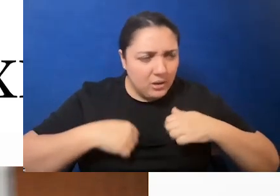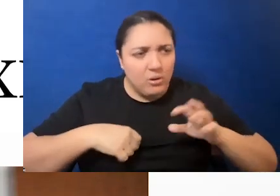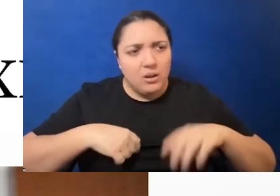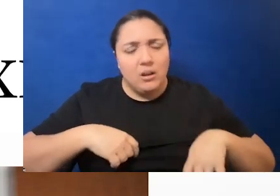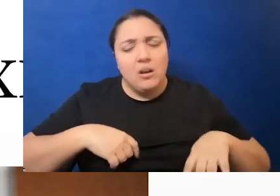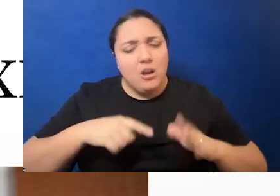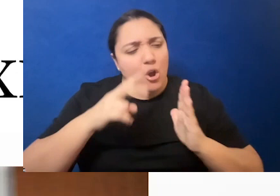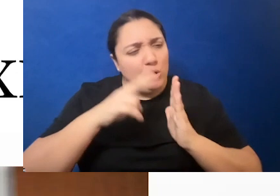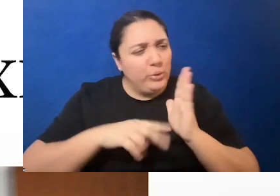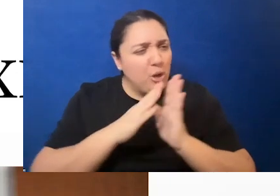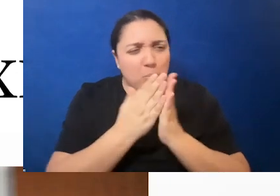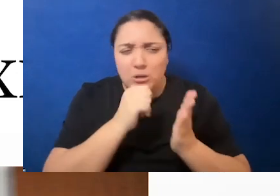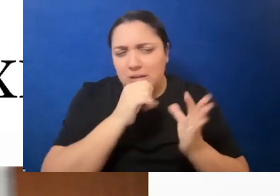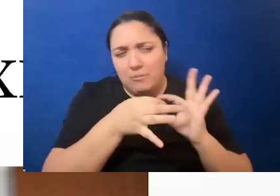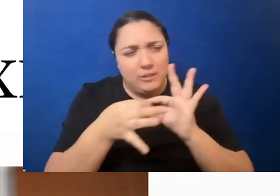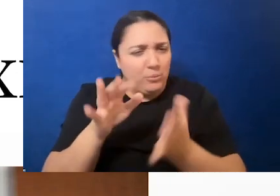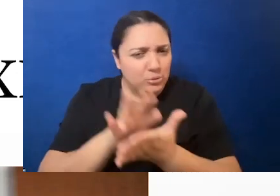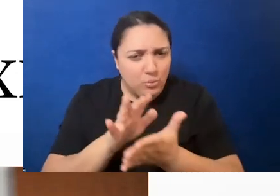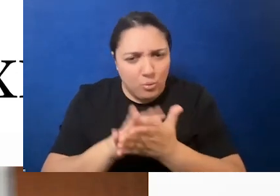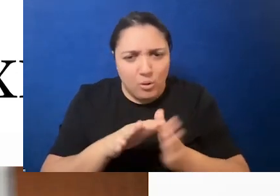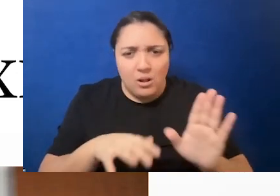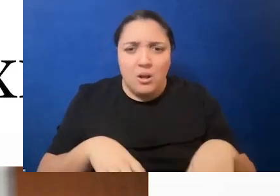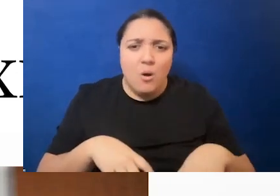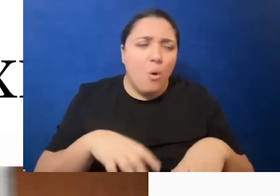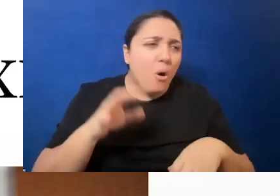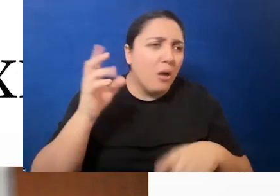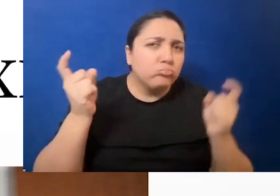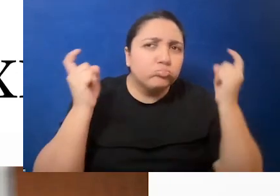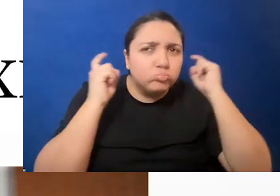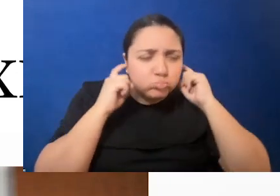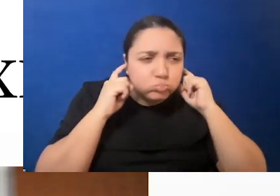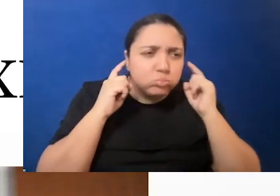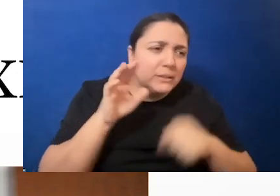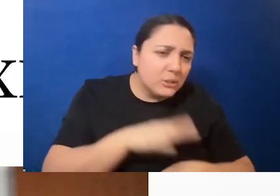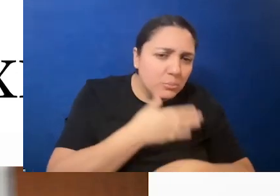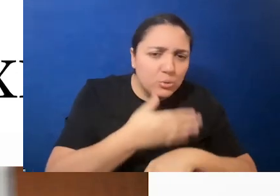OR A SHOWER OR READ A BOOK OR LISTEN TO MUSIC.